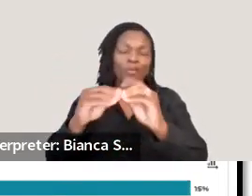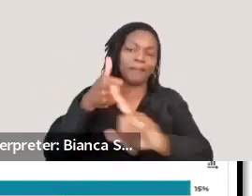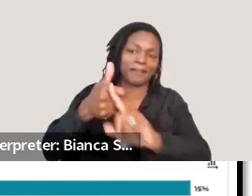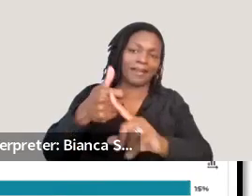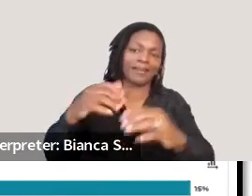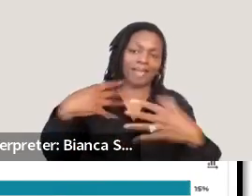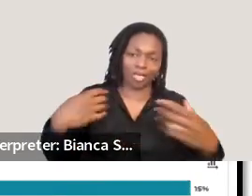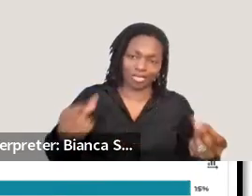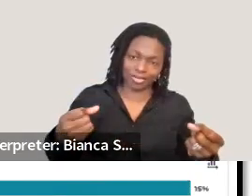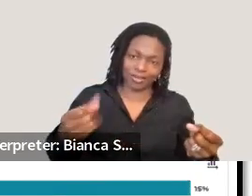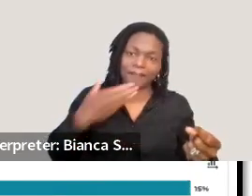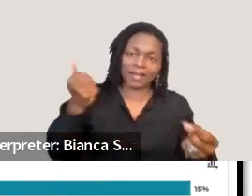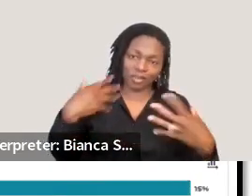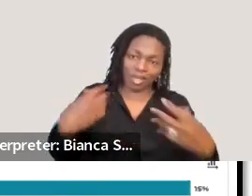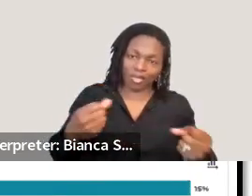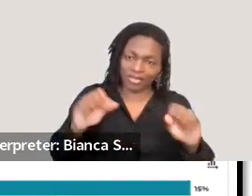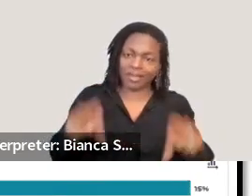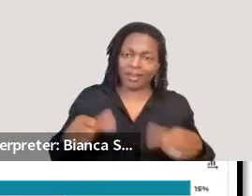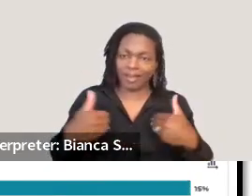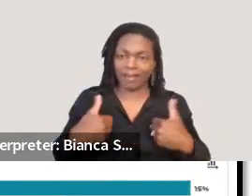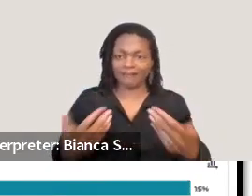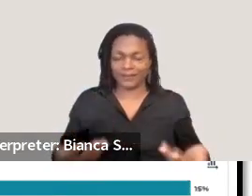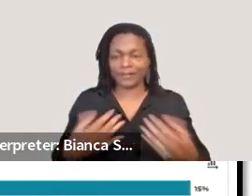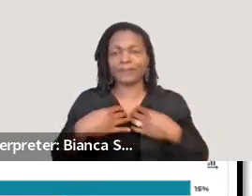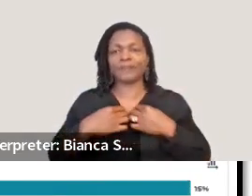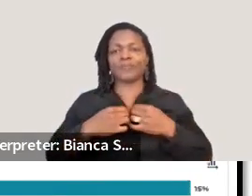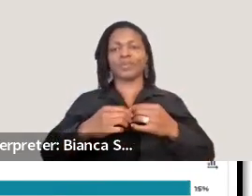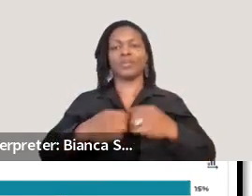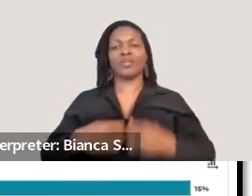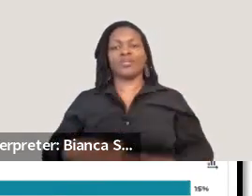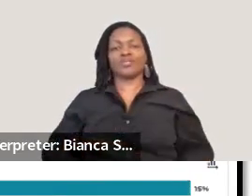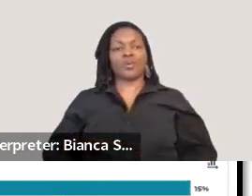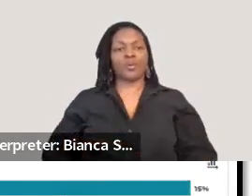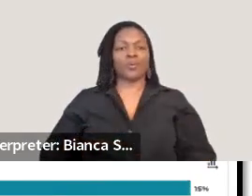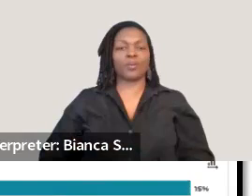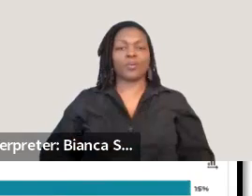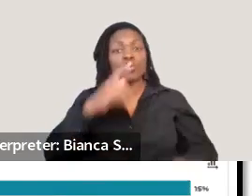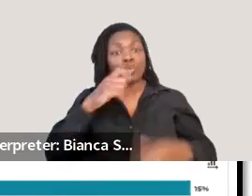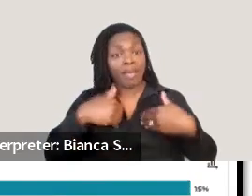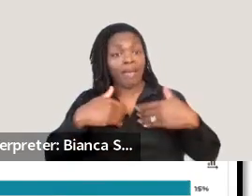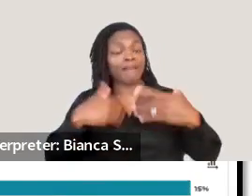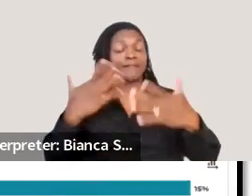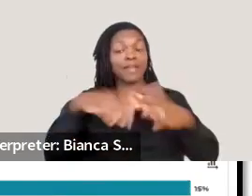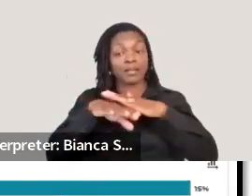These are the households with. Access to internet. So that's an example. And then we do that by region.